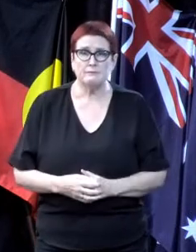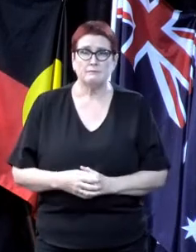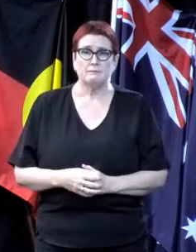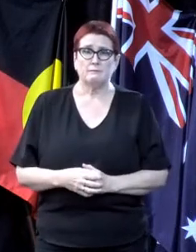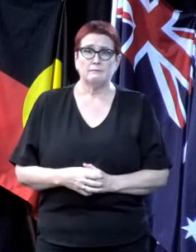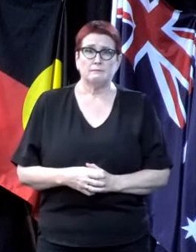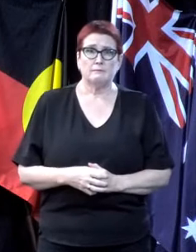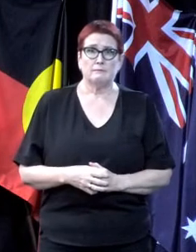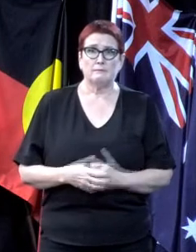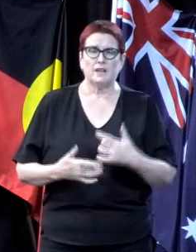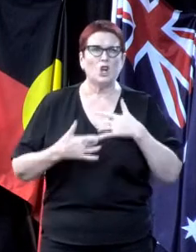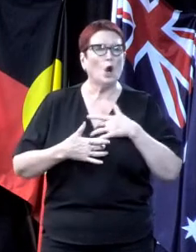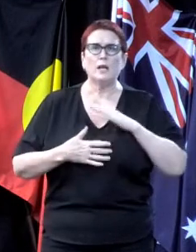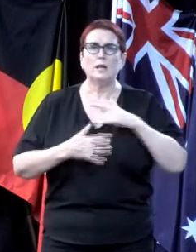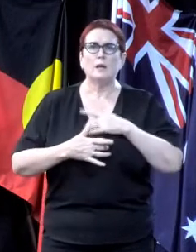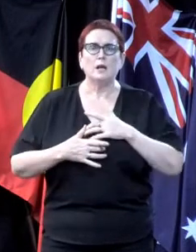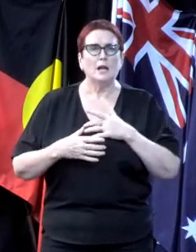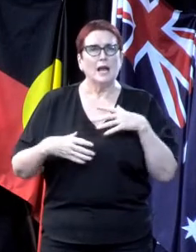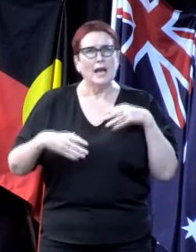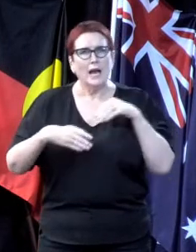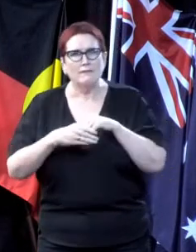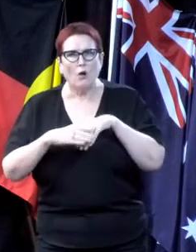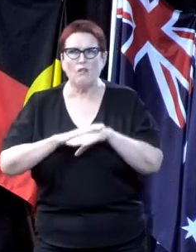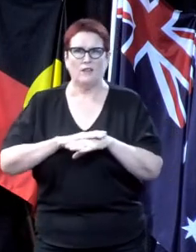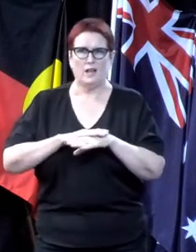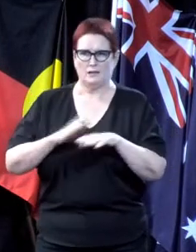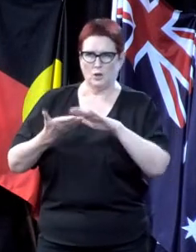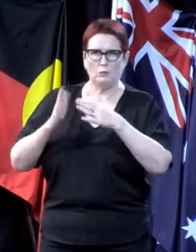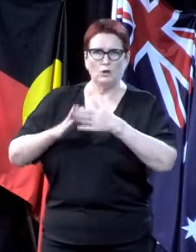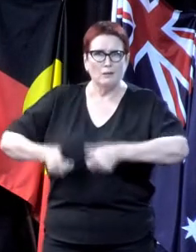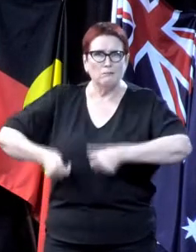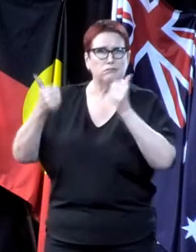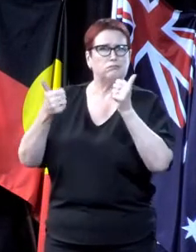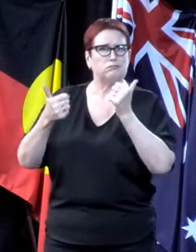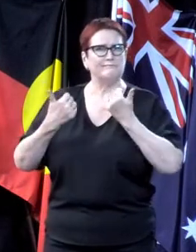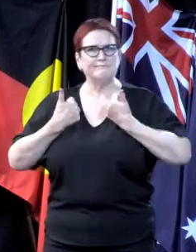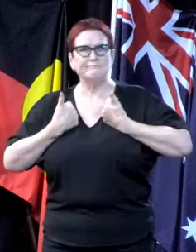The economical success of their community, and I think, all around that,